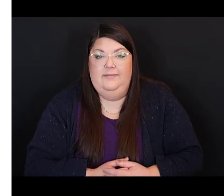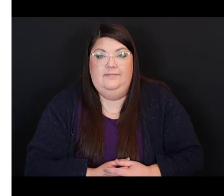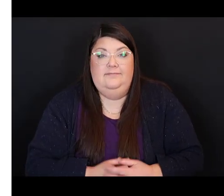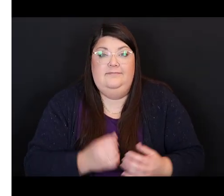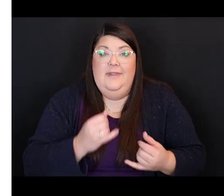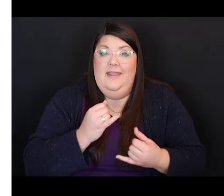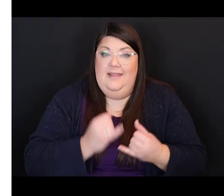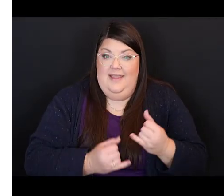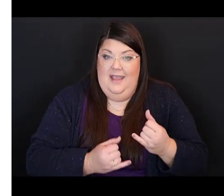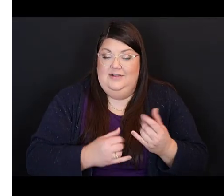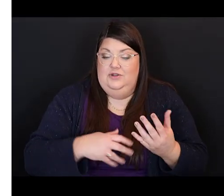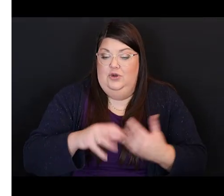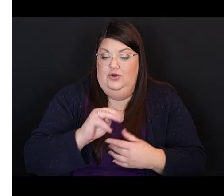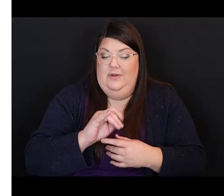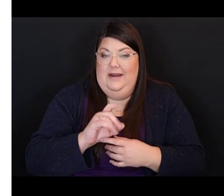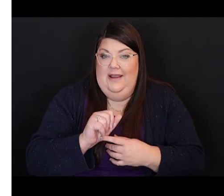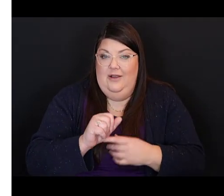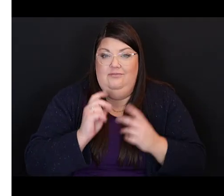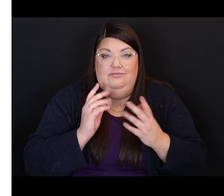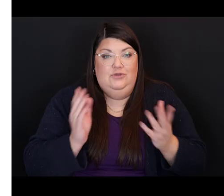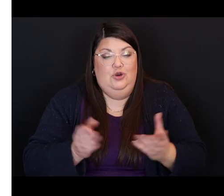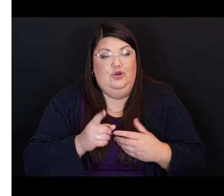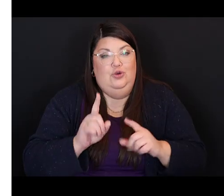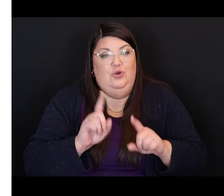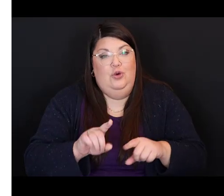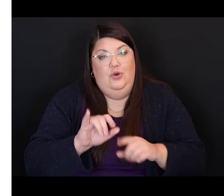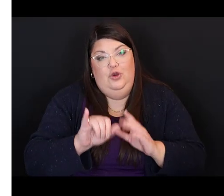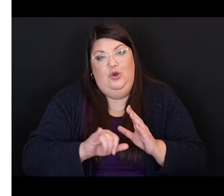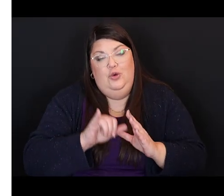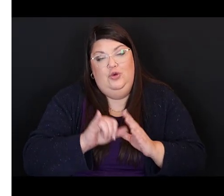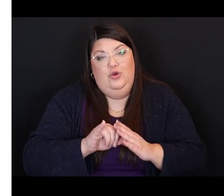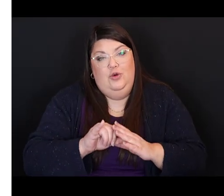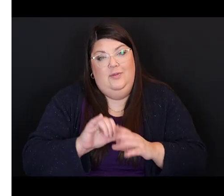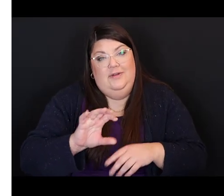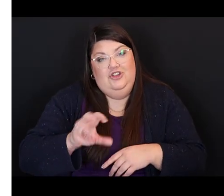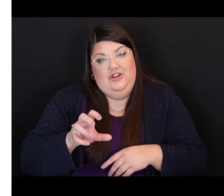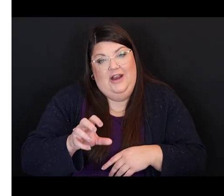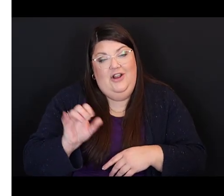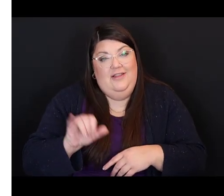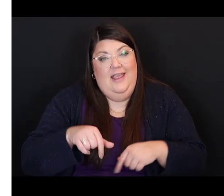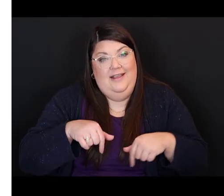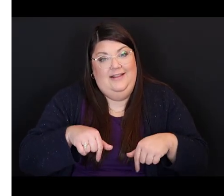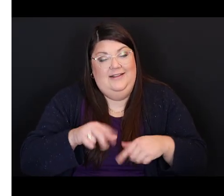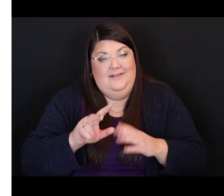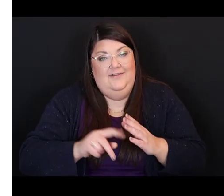We encourage you to visit our YouTube channel where we publish videos like this NCRTM Material